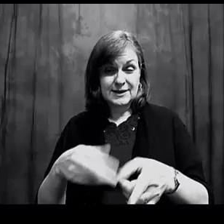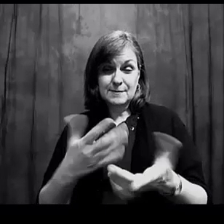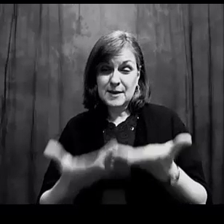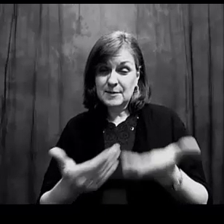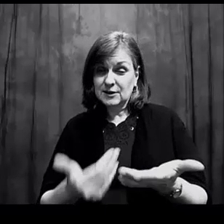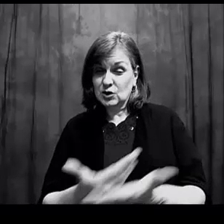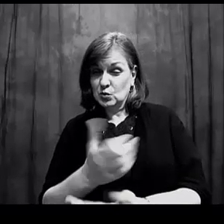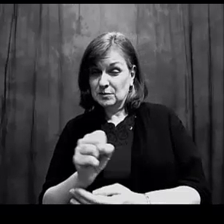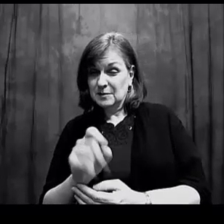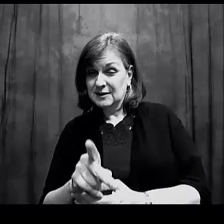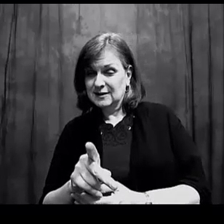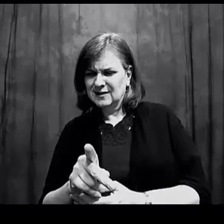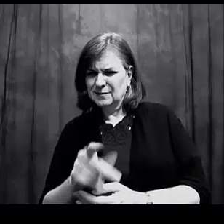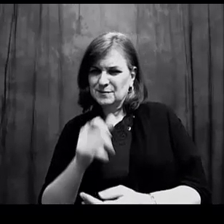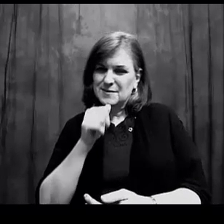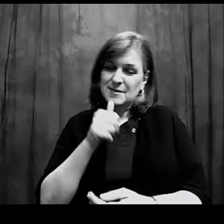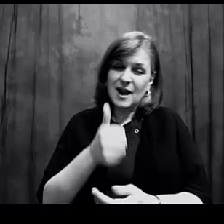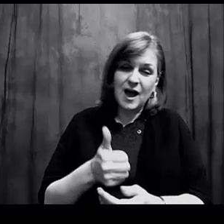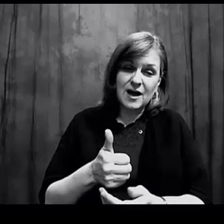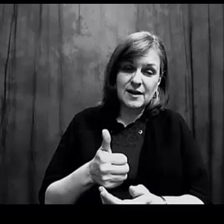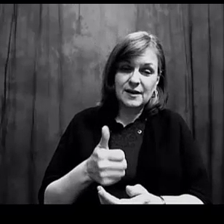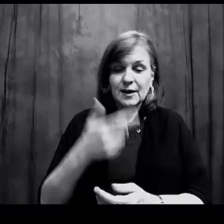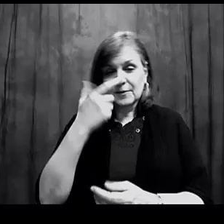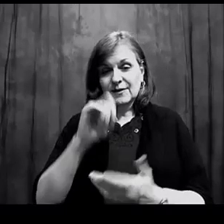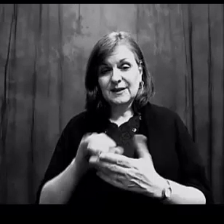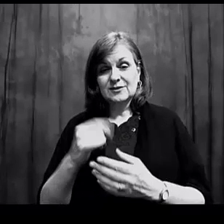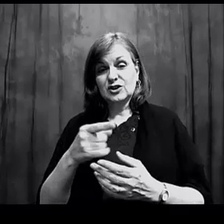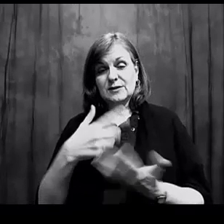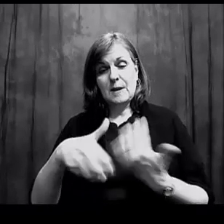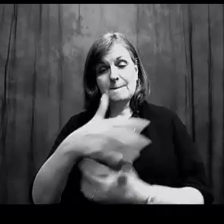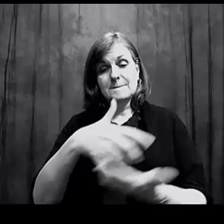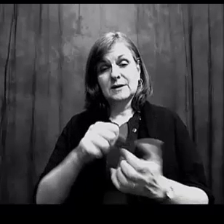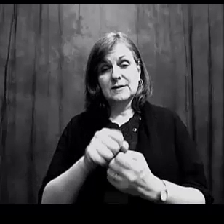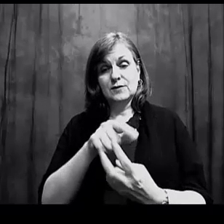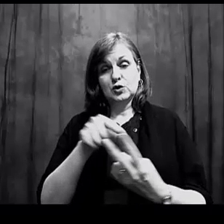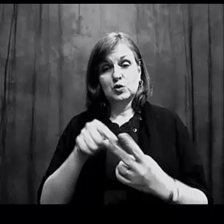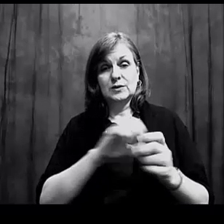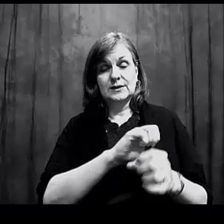because it's just a mix of two species --- who knows